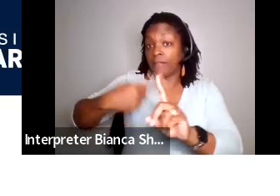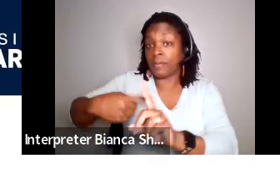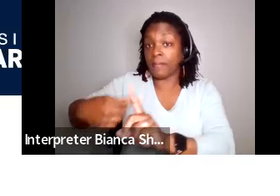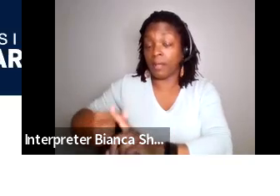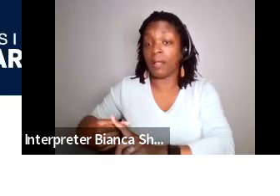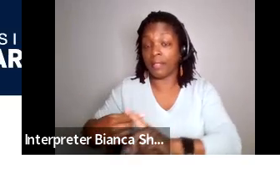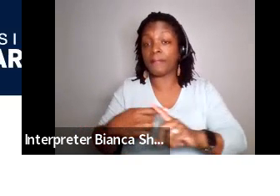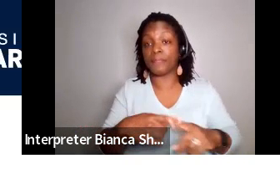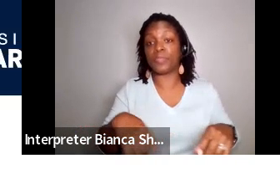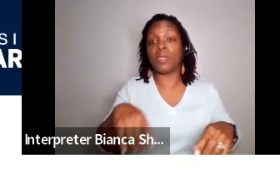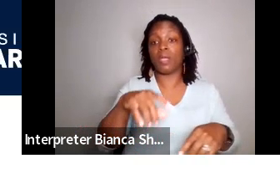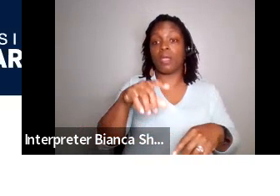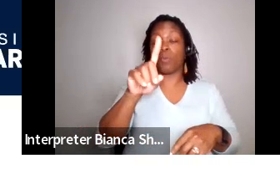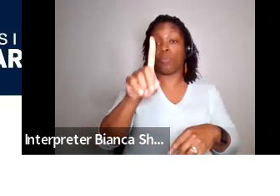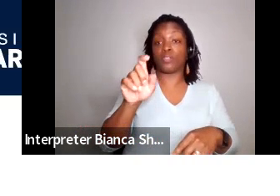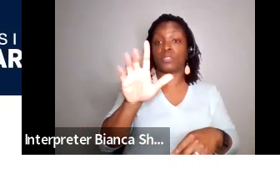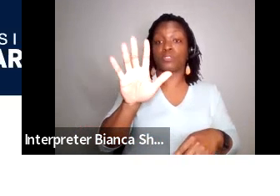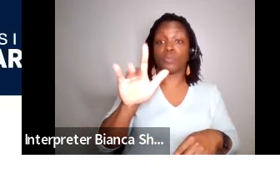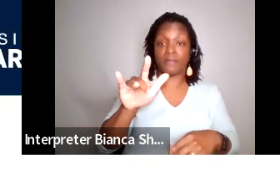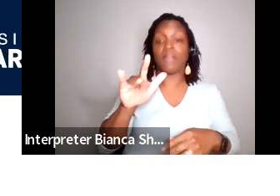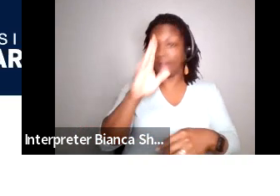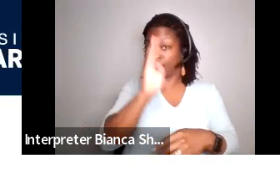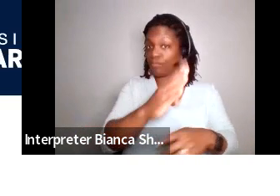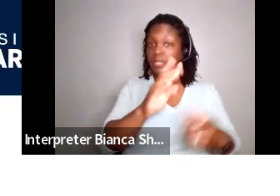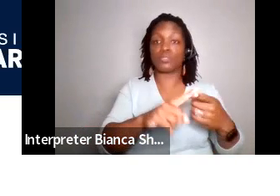Of the 151, 25 goes directly to the worker.